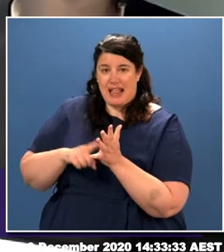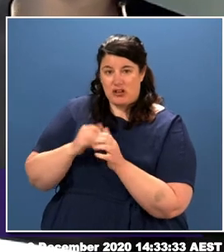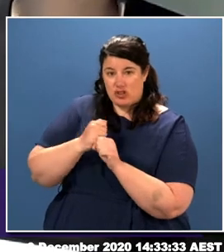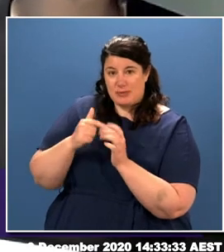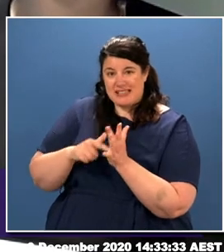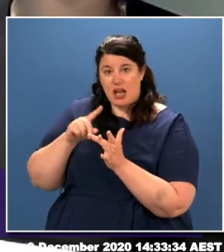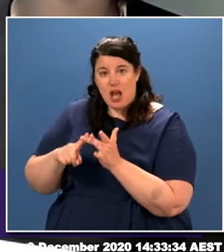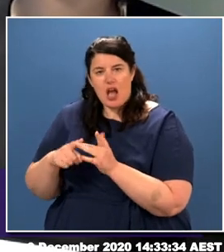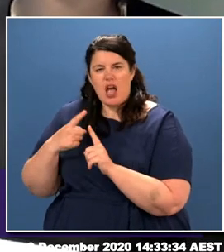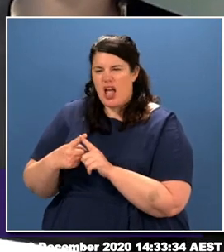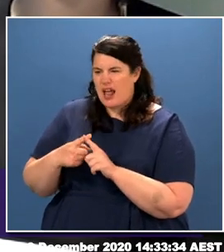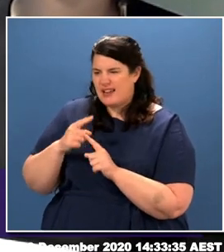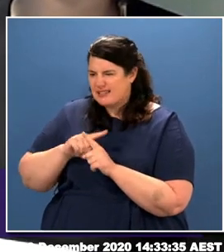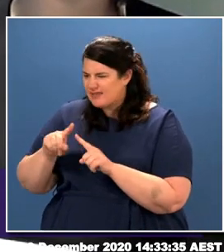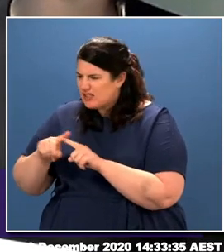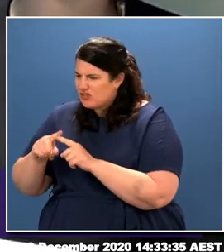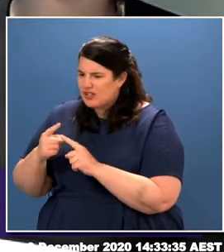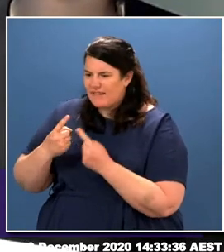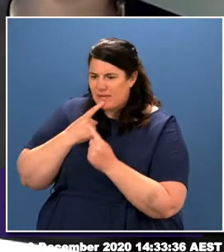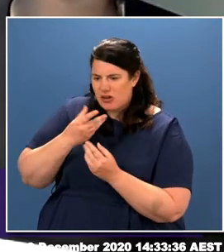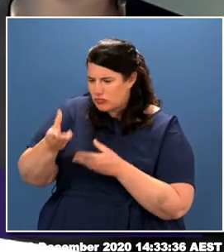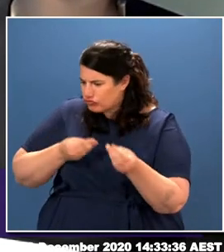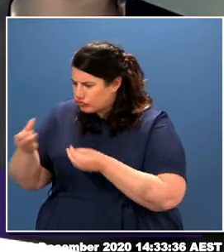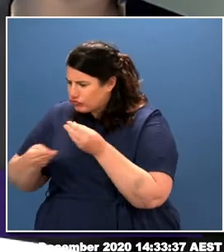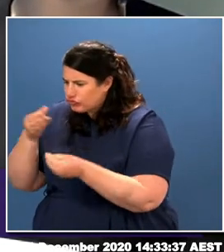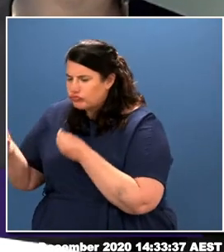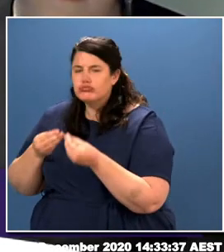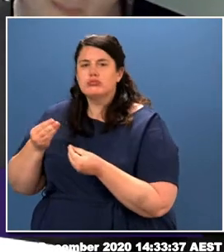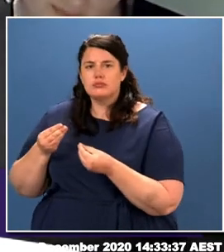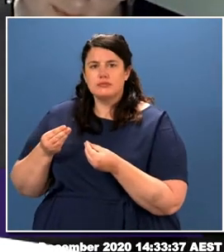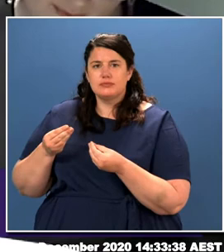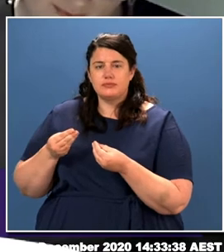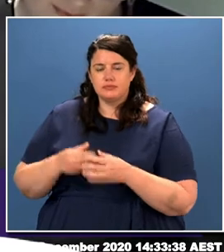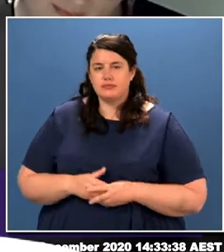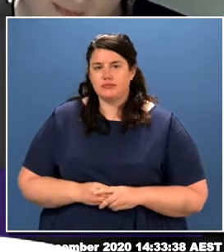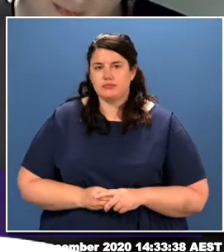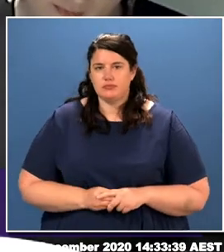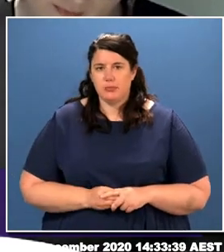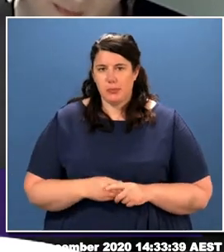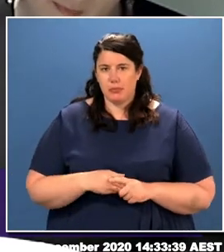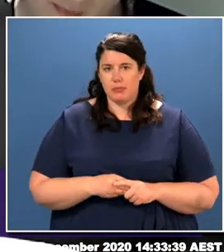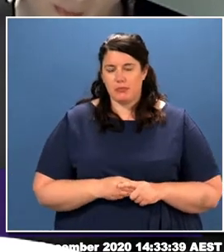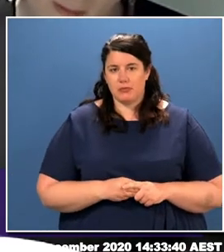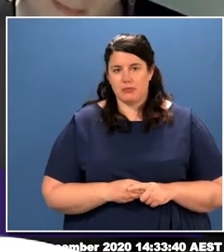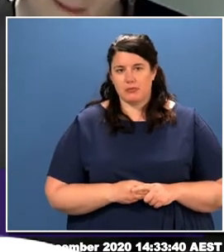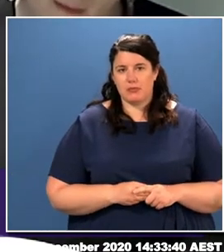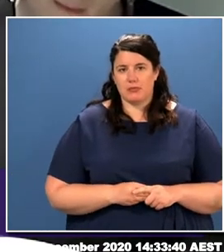and that there was a review of a number of resources as I understand it. And looking at guidance on changes